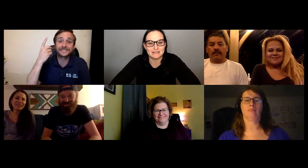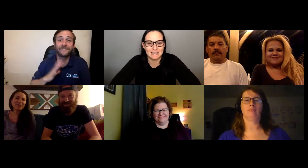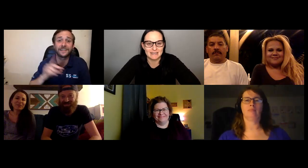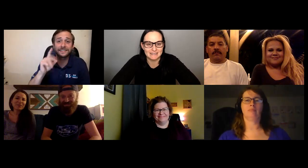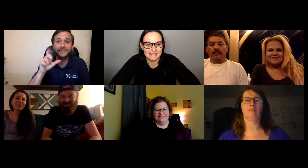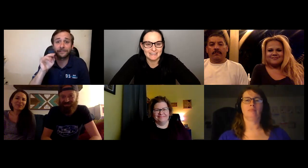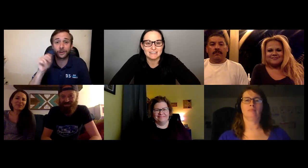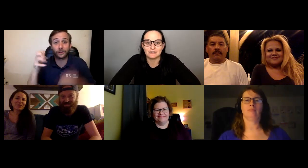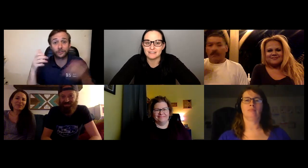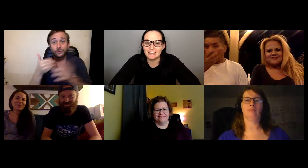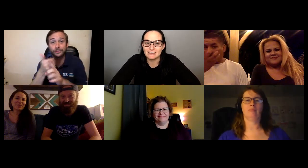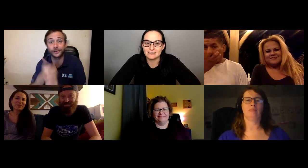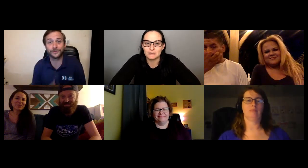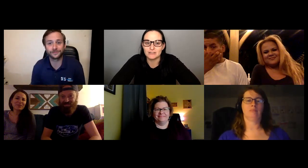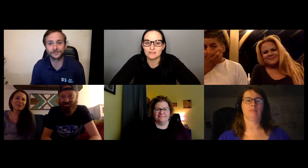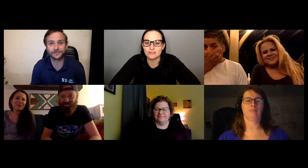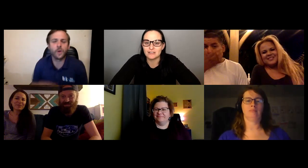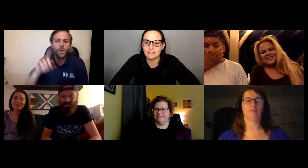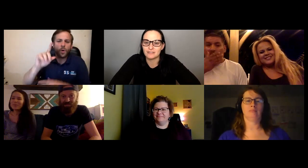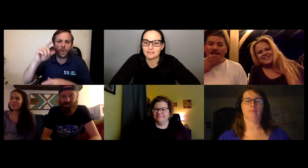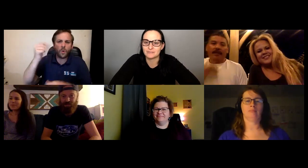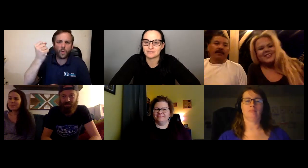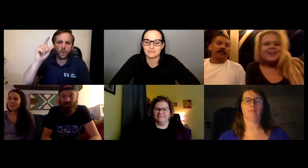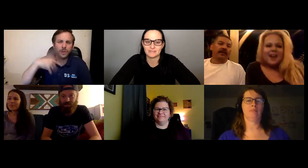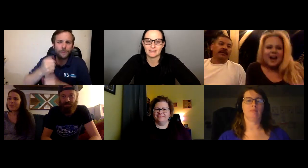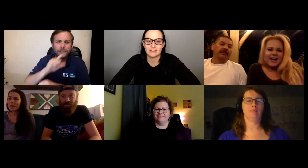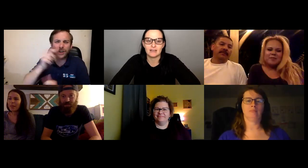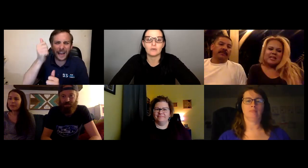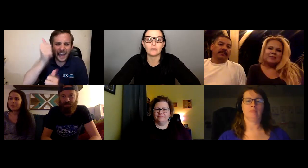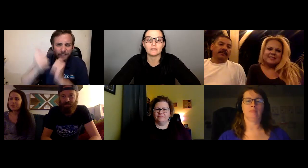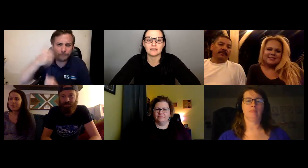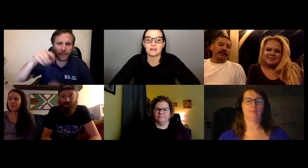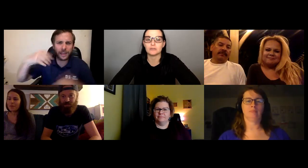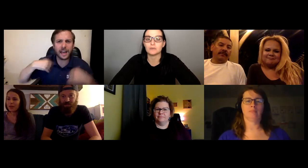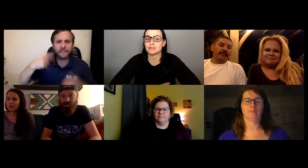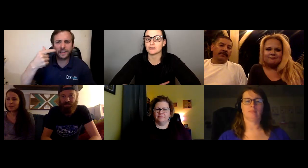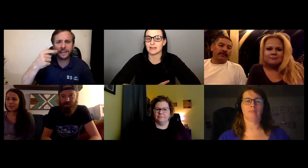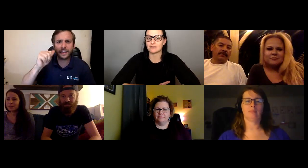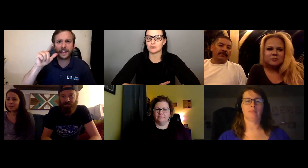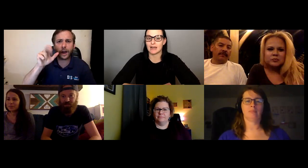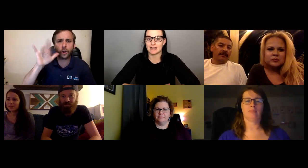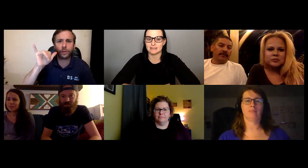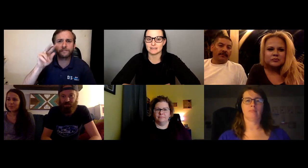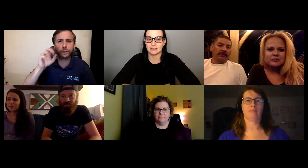saying delfina do you want to introduce yourself and hold on one second i just want to